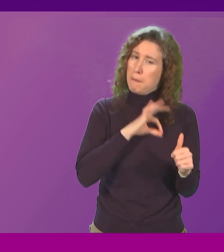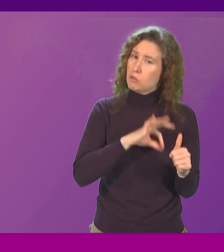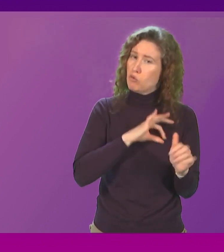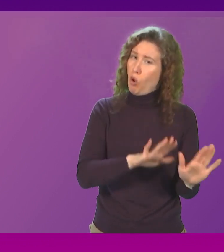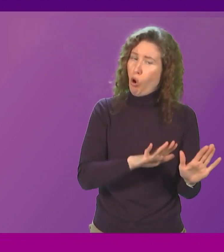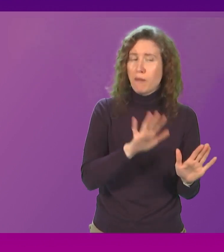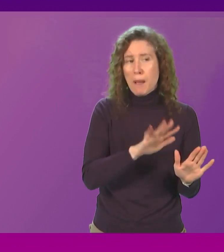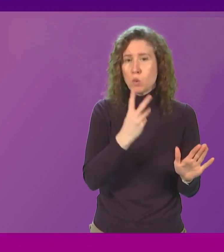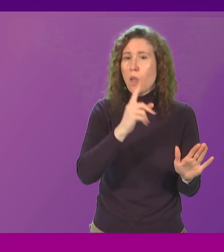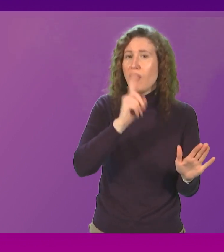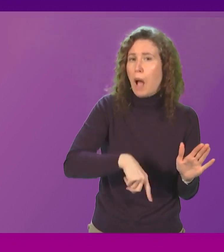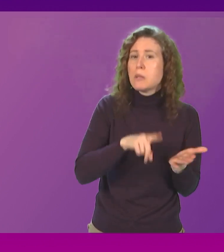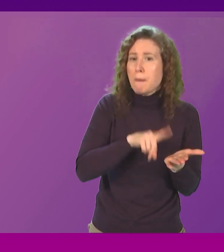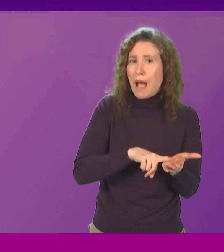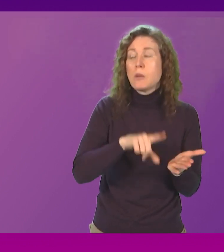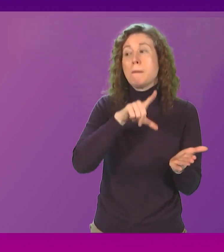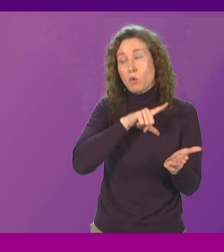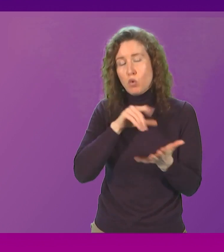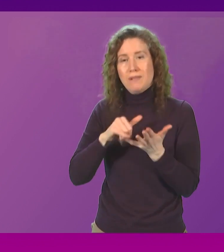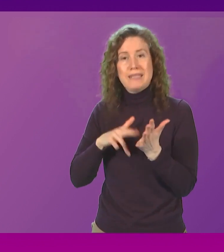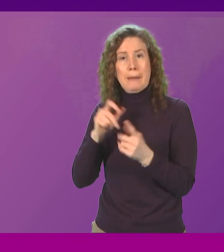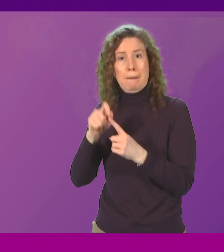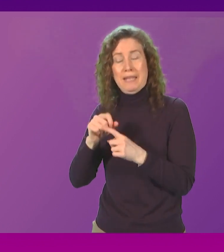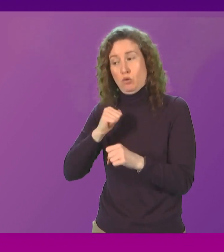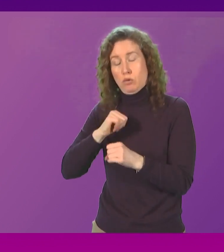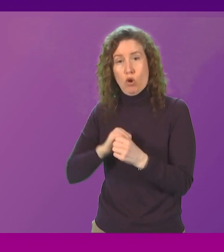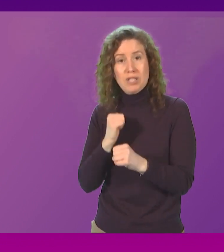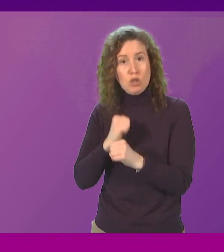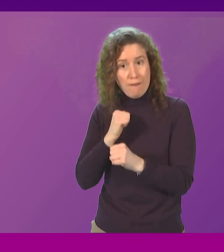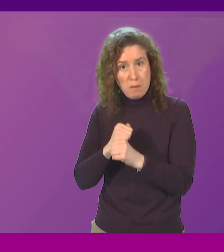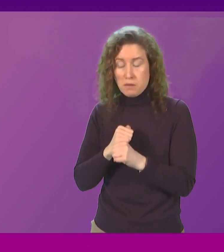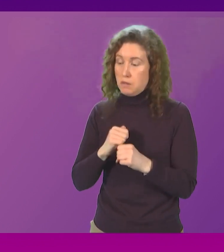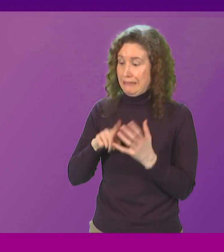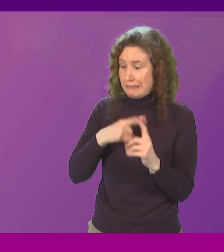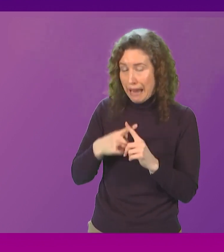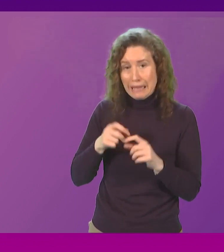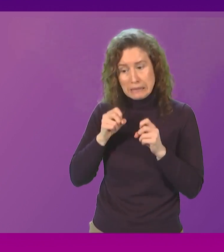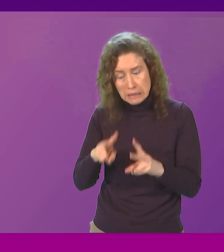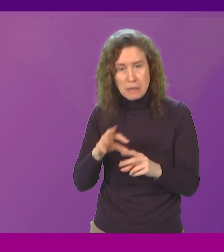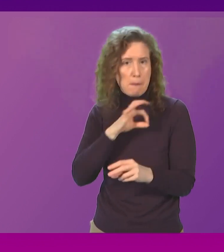on average—as a result of this Scottish National Party Scottish Government’s progressive tax and benefits policies.